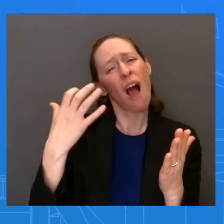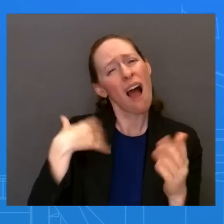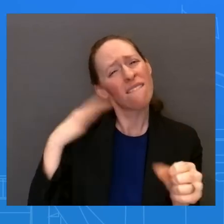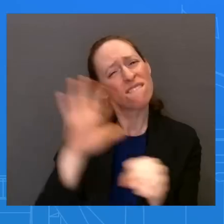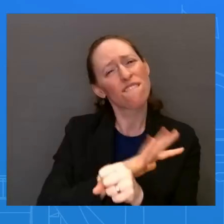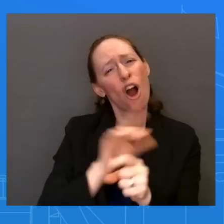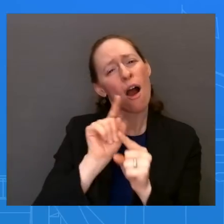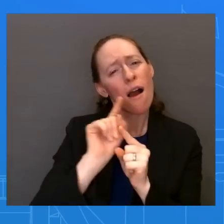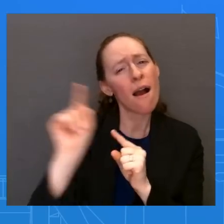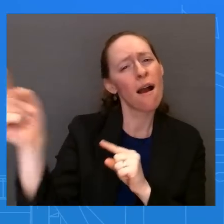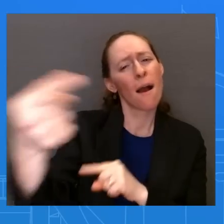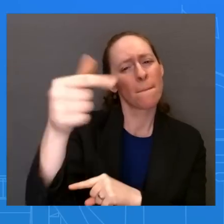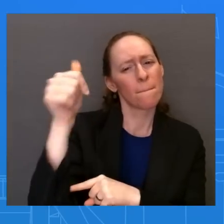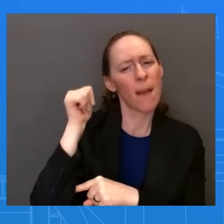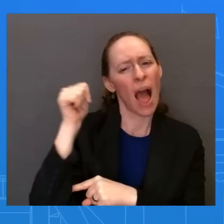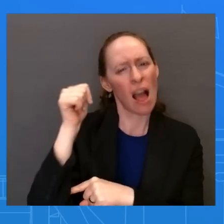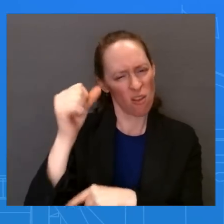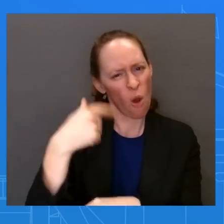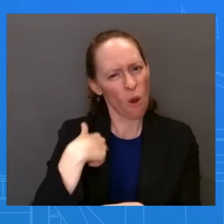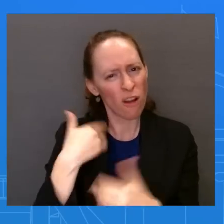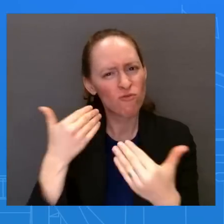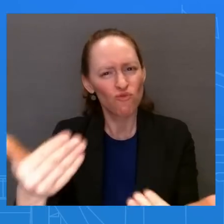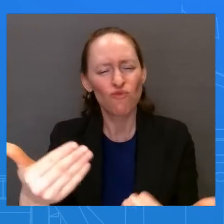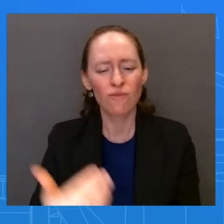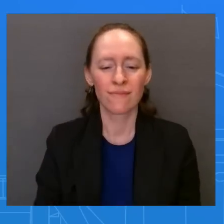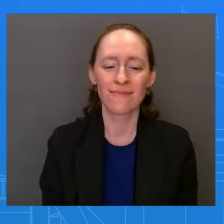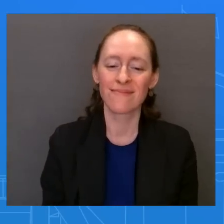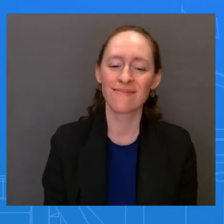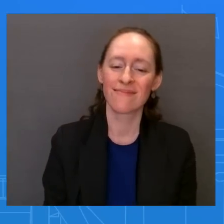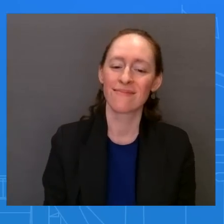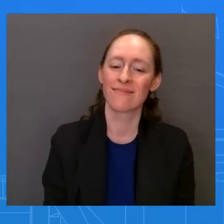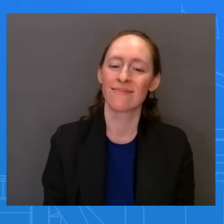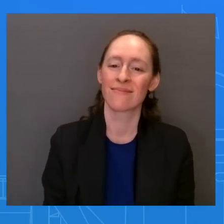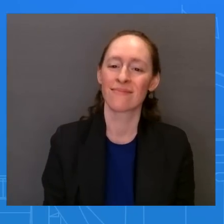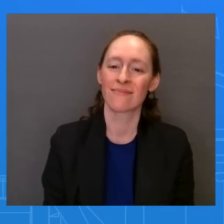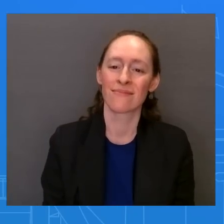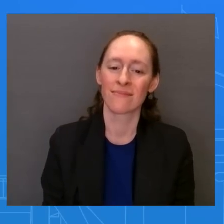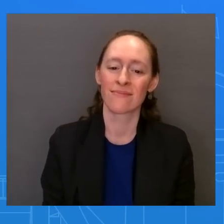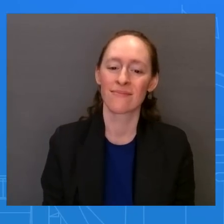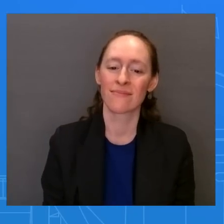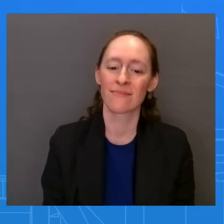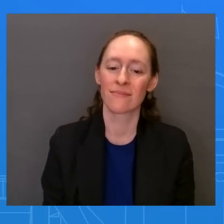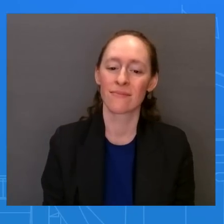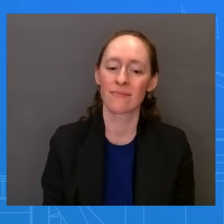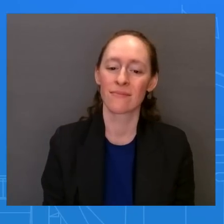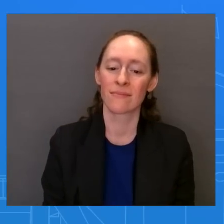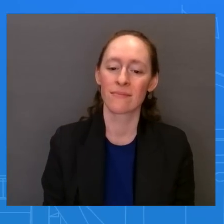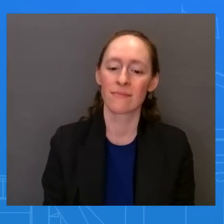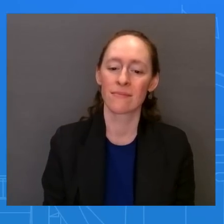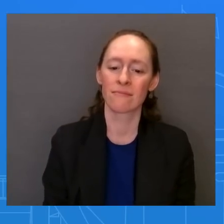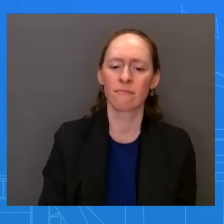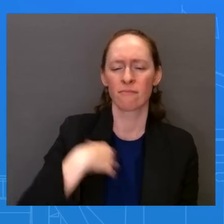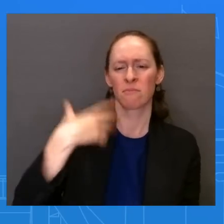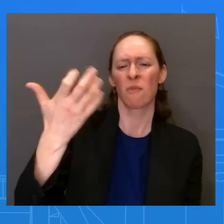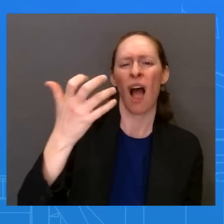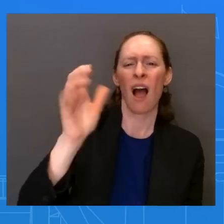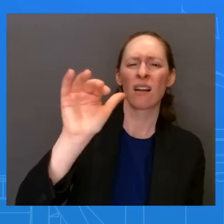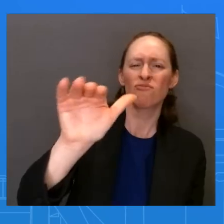with the ground stop that was called at airports across the country. When is the President expecting to receive the after-action report?